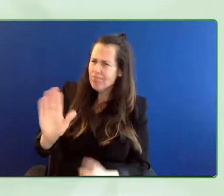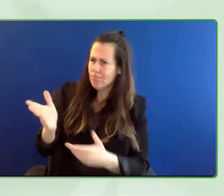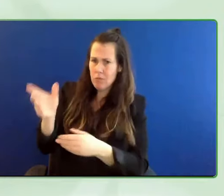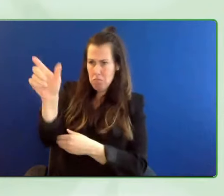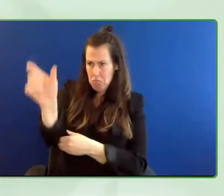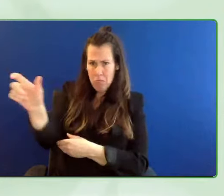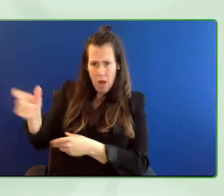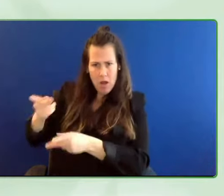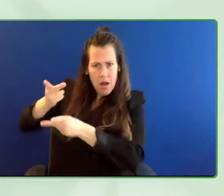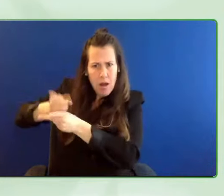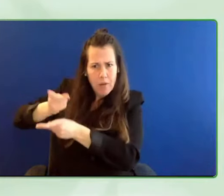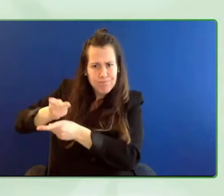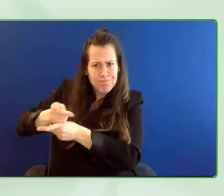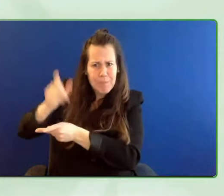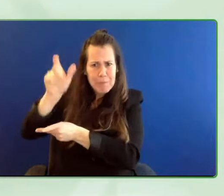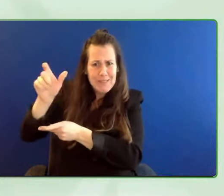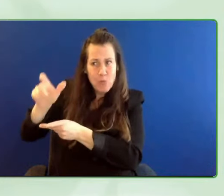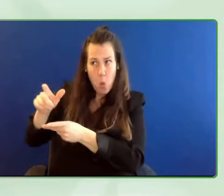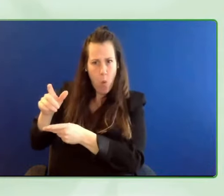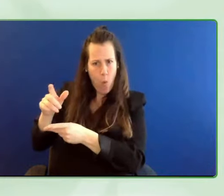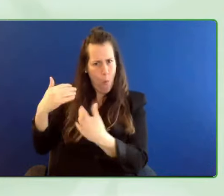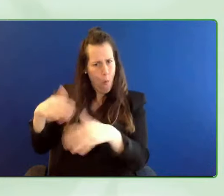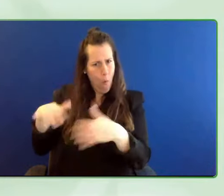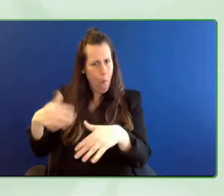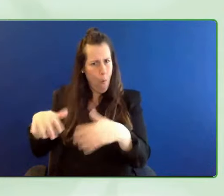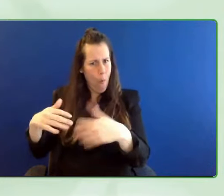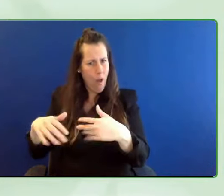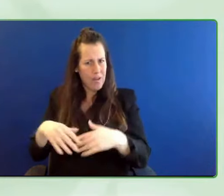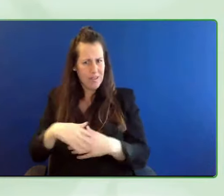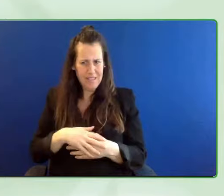the year 2050 which is 26 years from now.